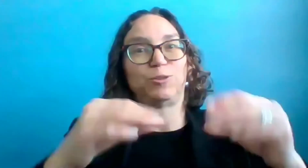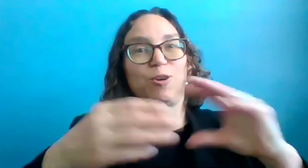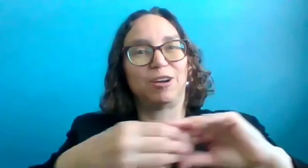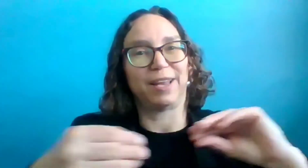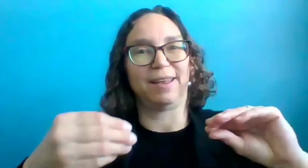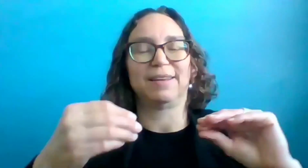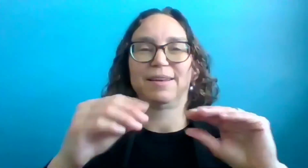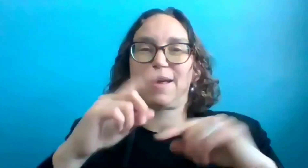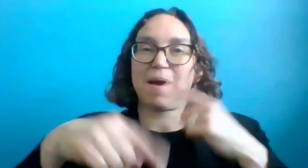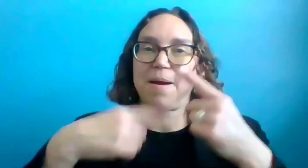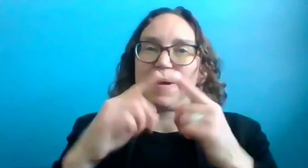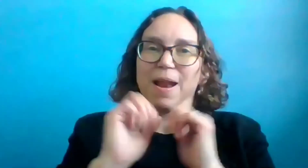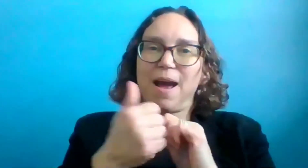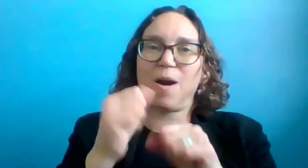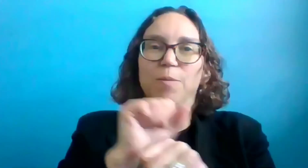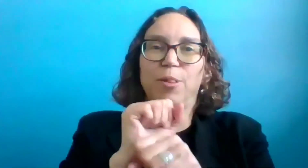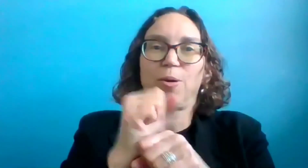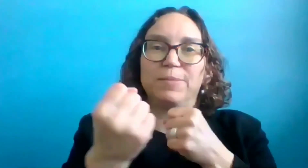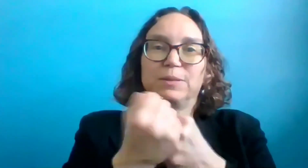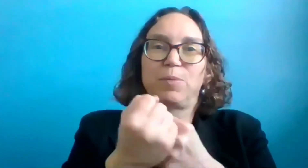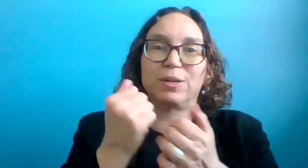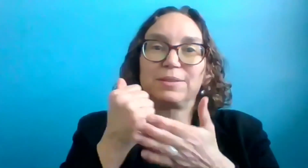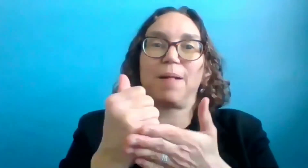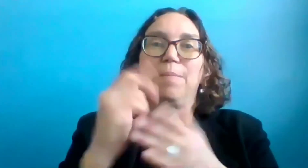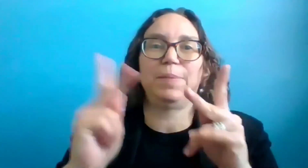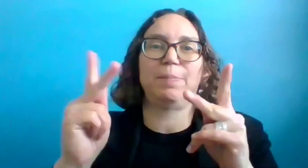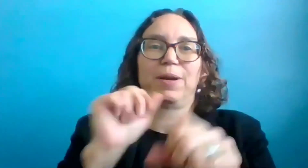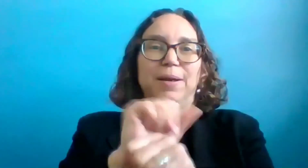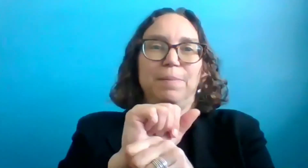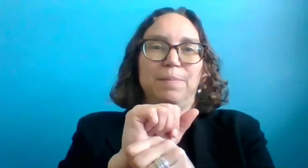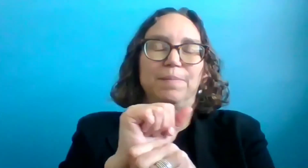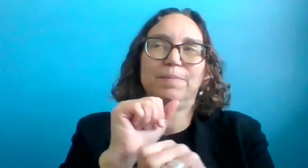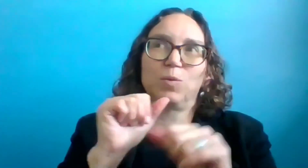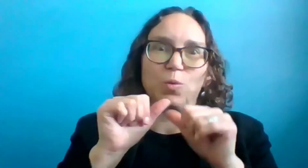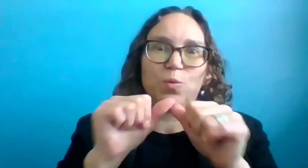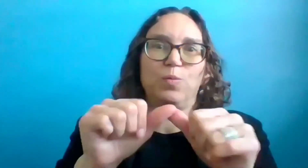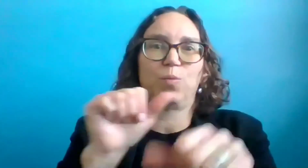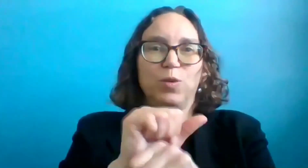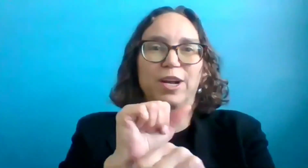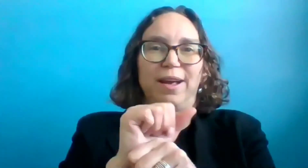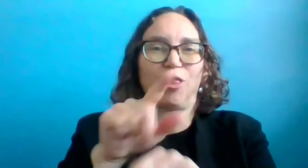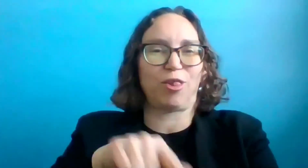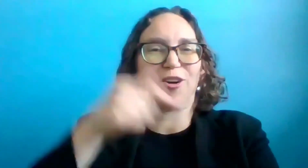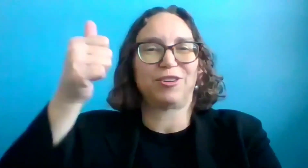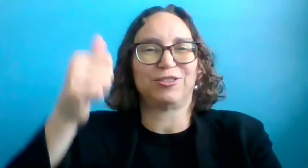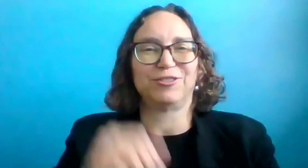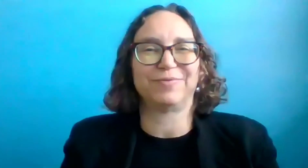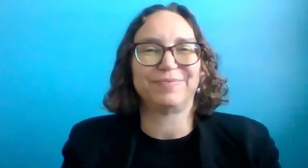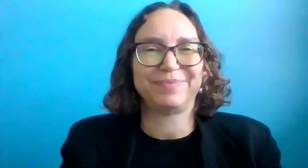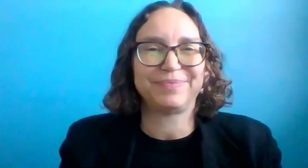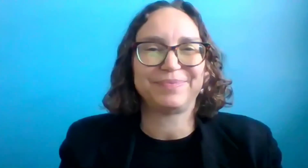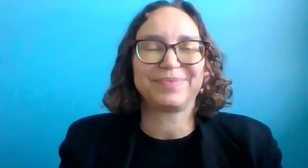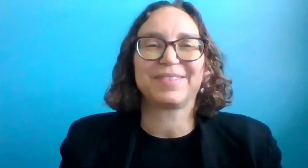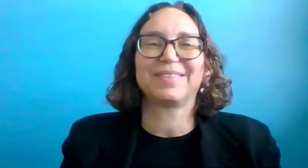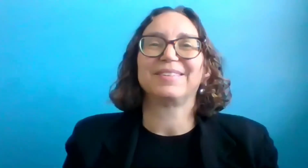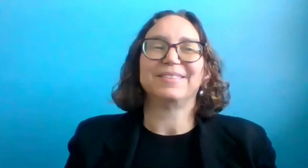they were able to successfully tell their story about how employment supports had helped people gain and retain employment.